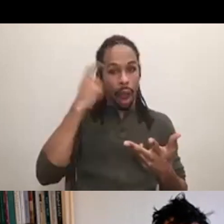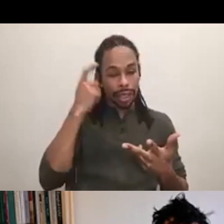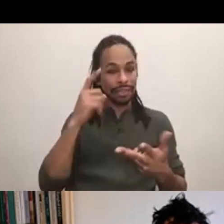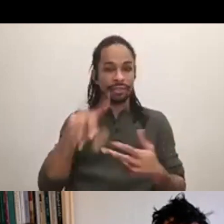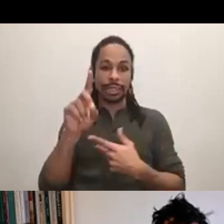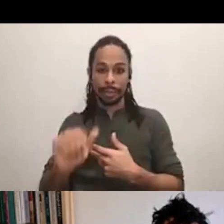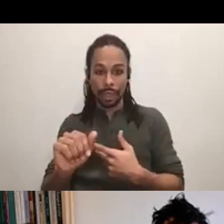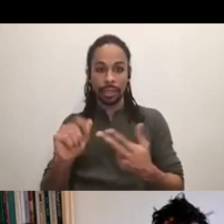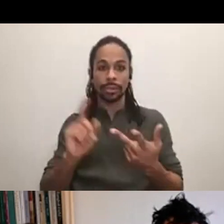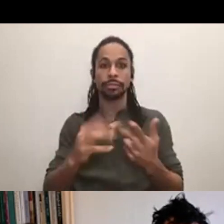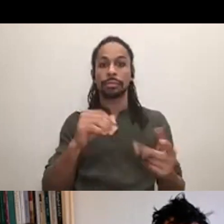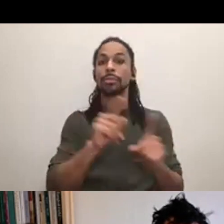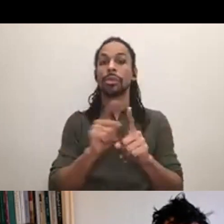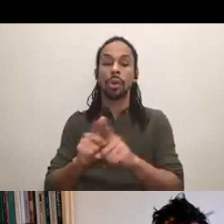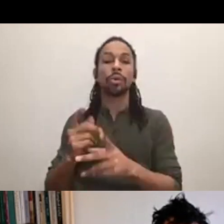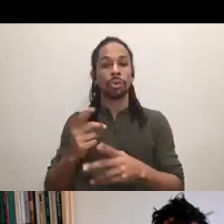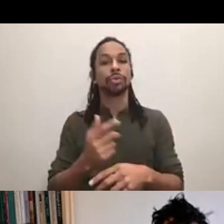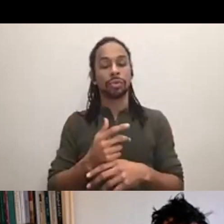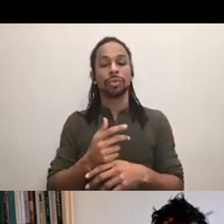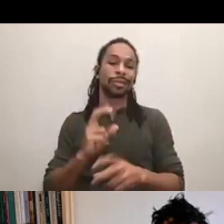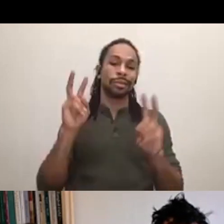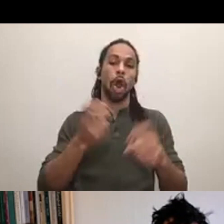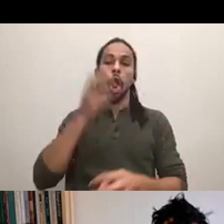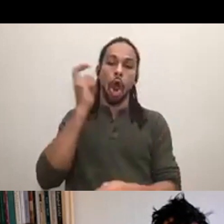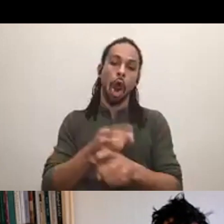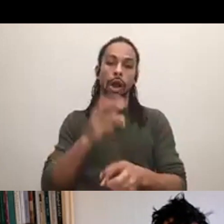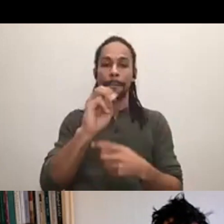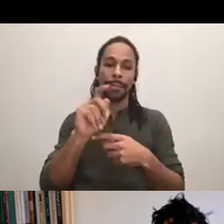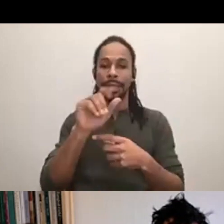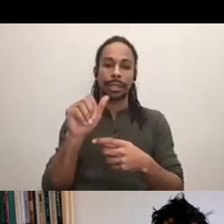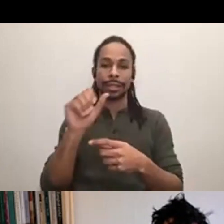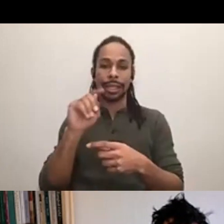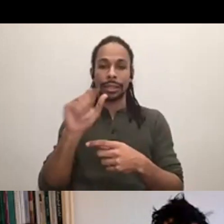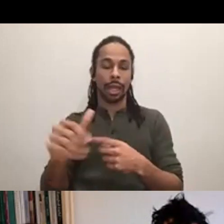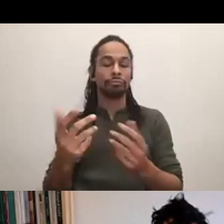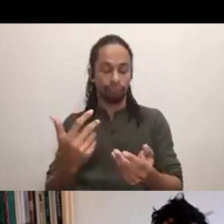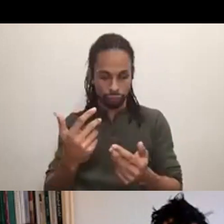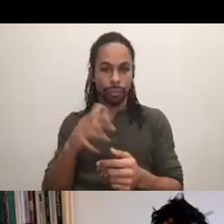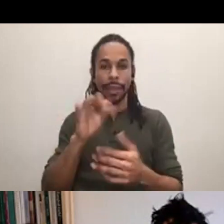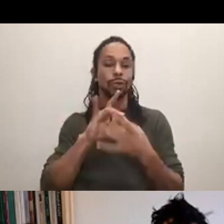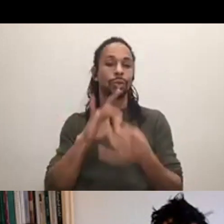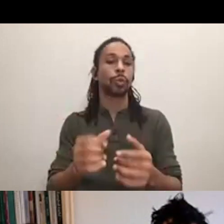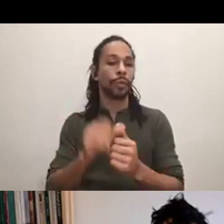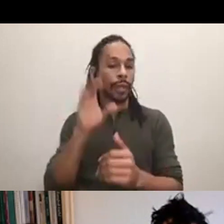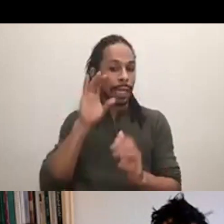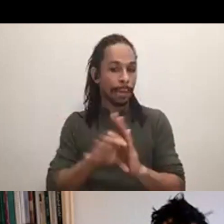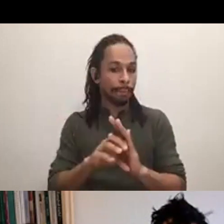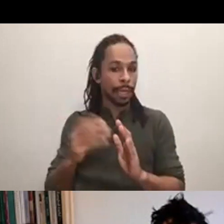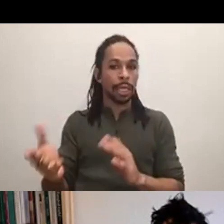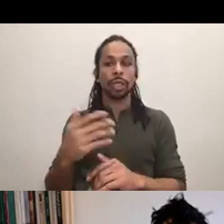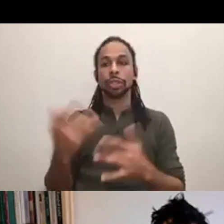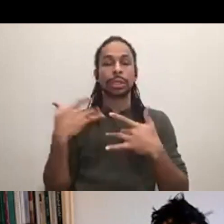a type of hard metadata usually associated with an image and mostly found in HTML. If